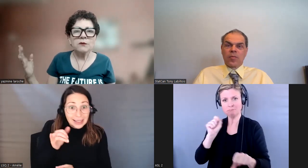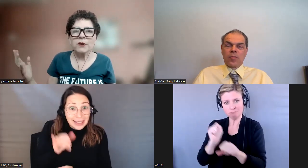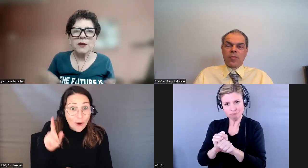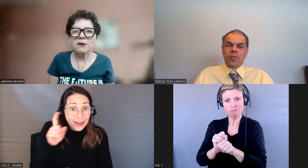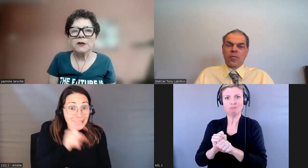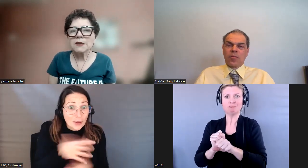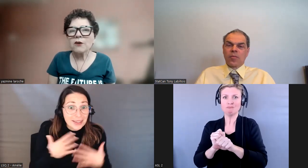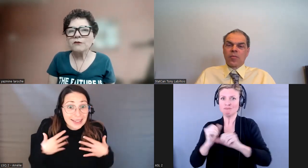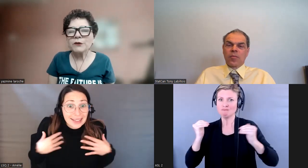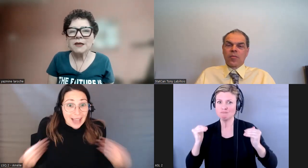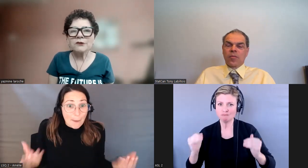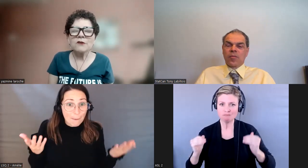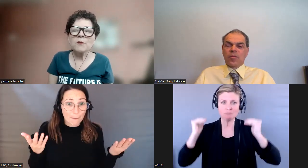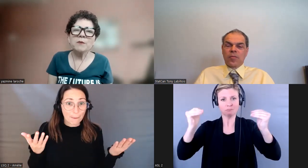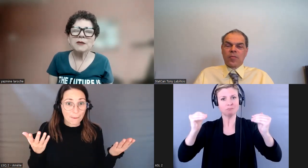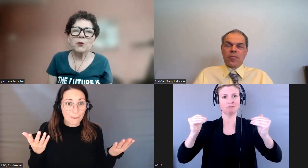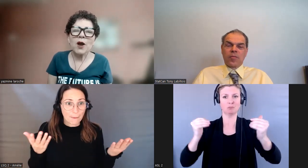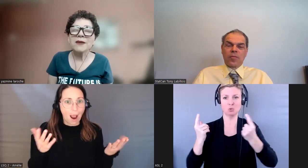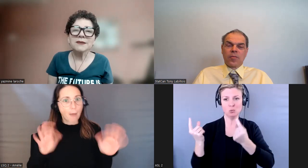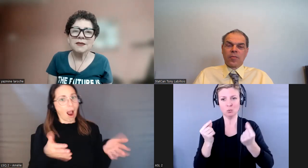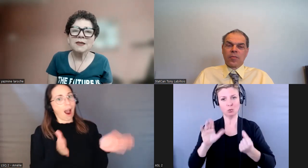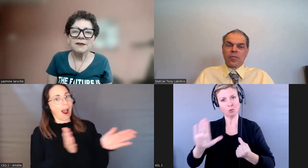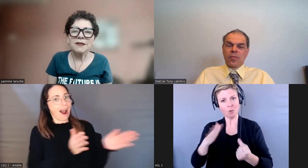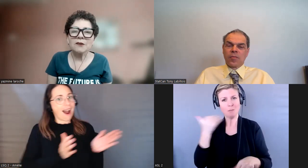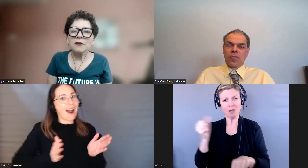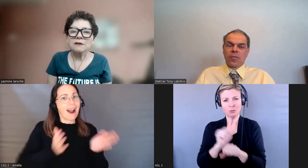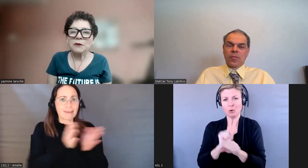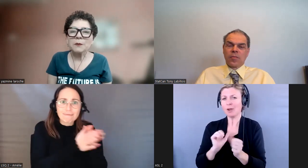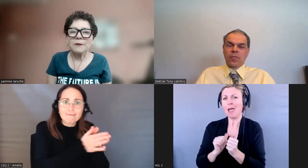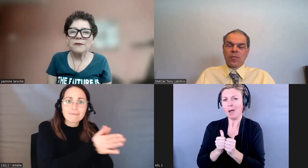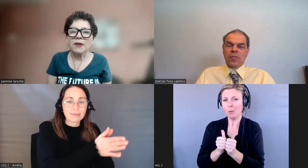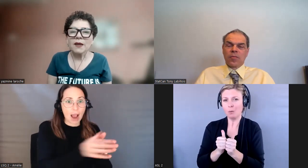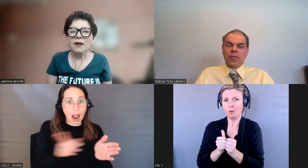a very interesting conversation you might be surprised at the things that you can do